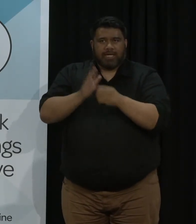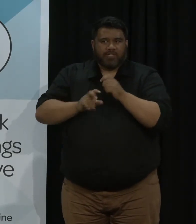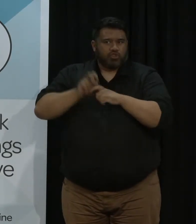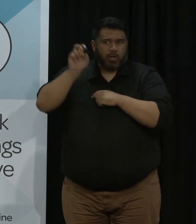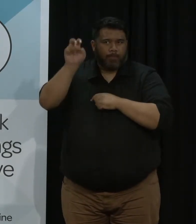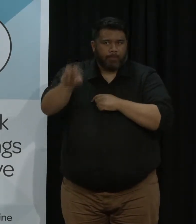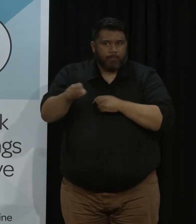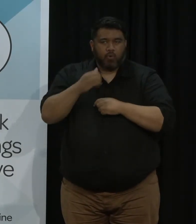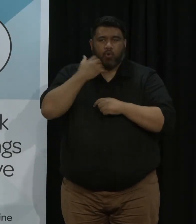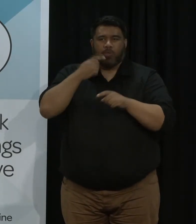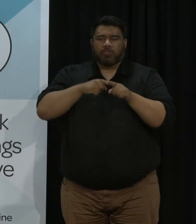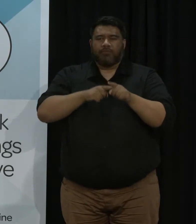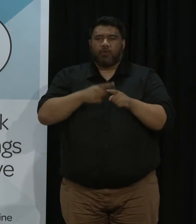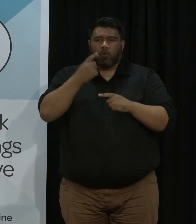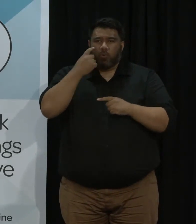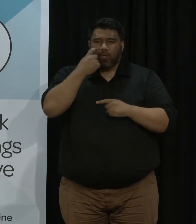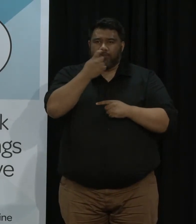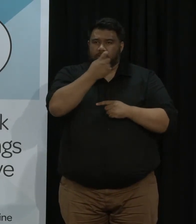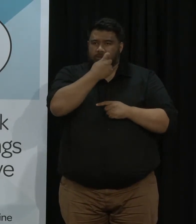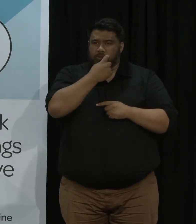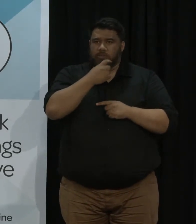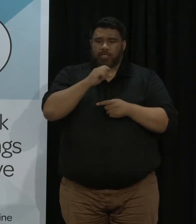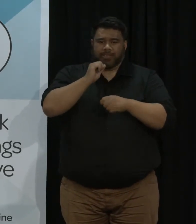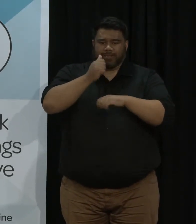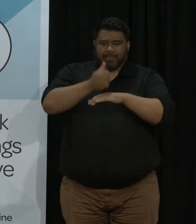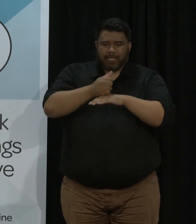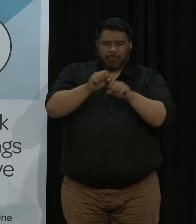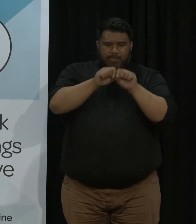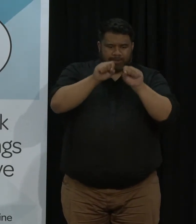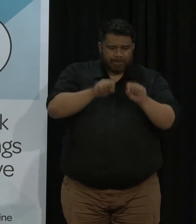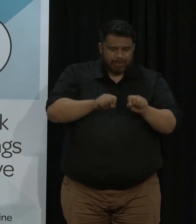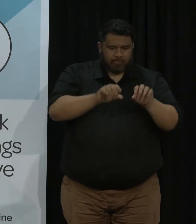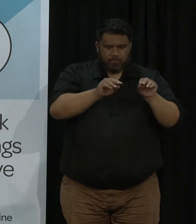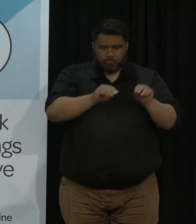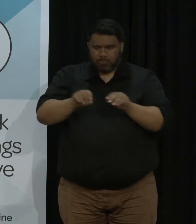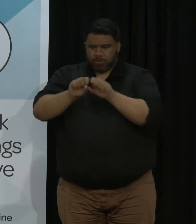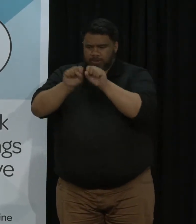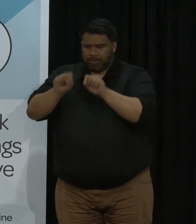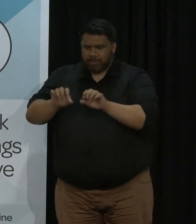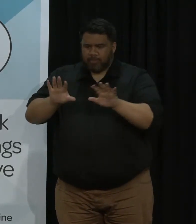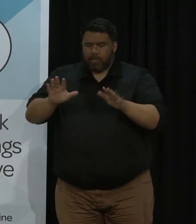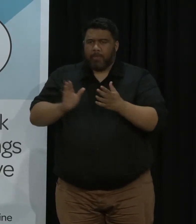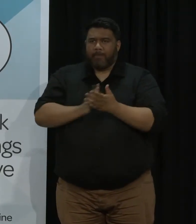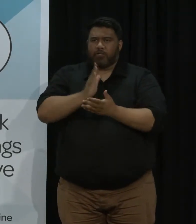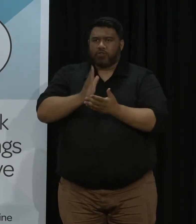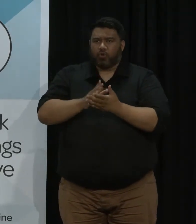pandemic. We have always been cautious. We have always focussed on evidence and we